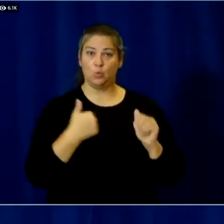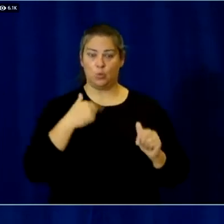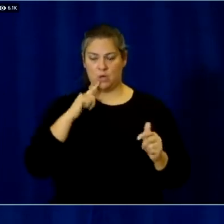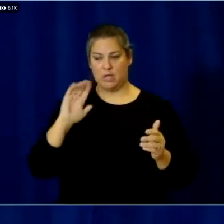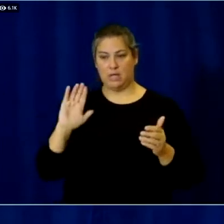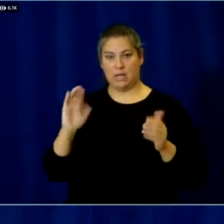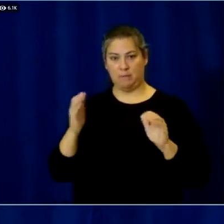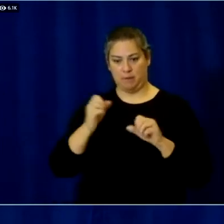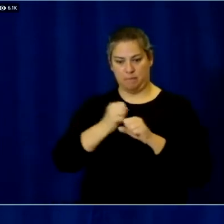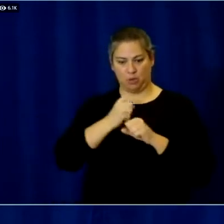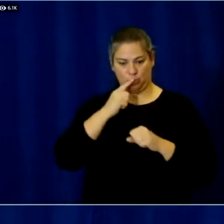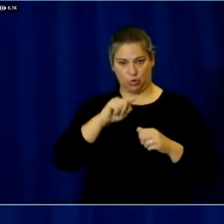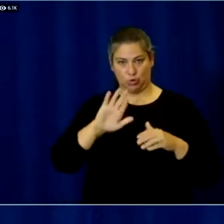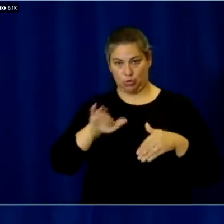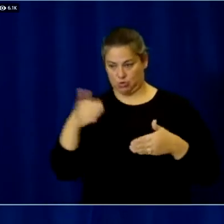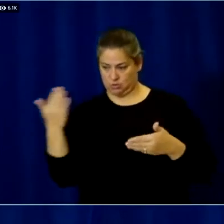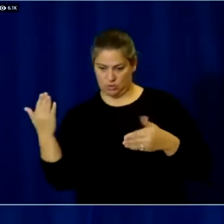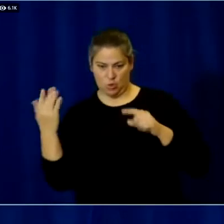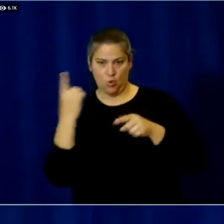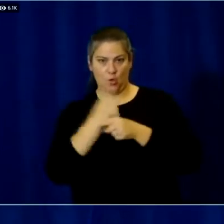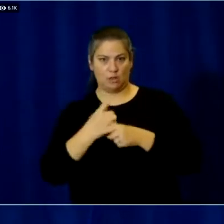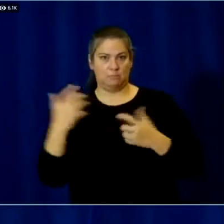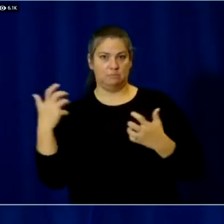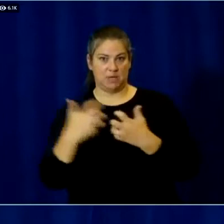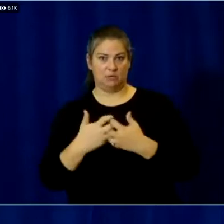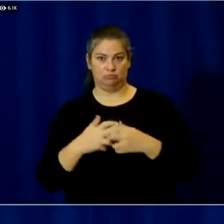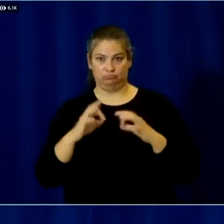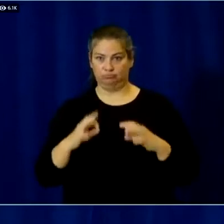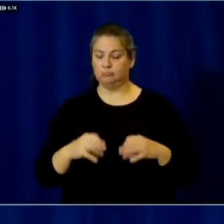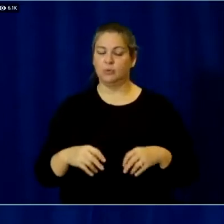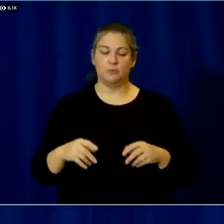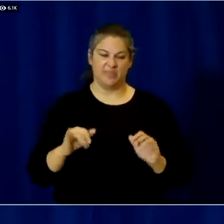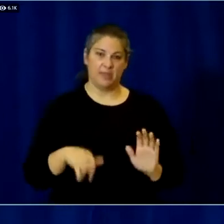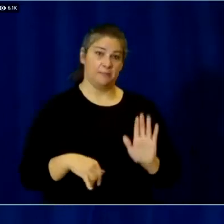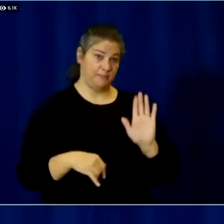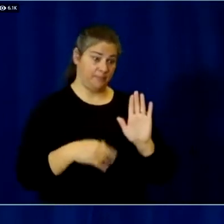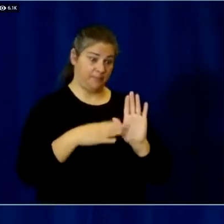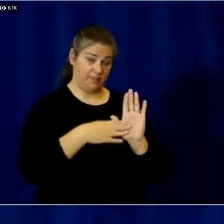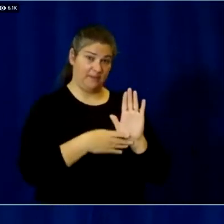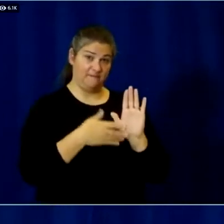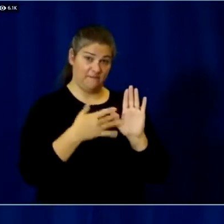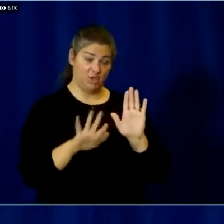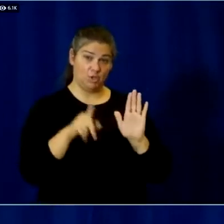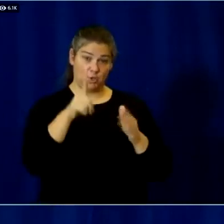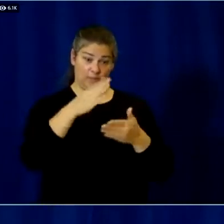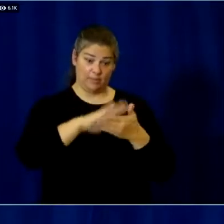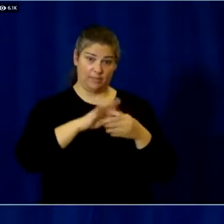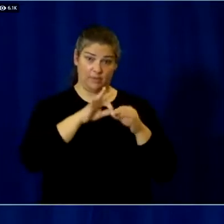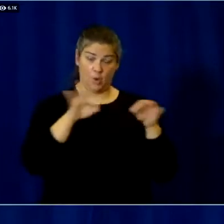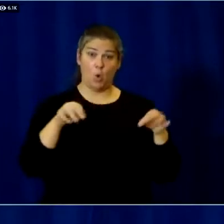casting your vote now this flat. Once we get this back, we tear this off with your name on it.